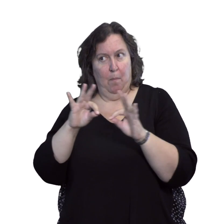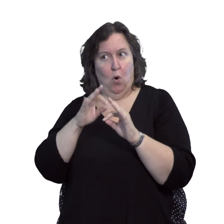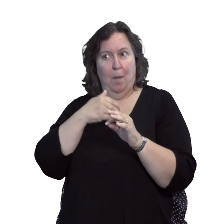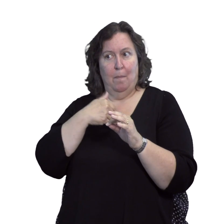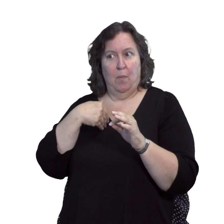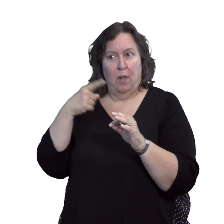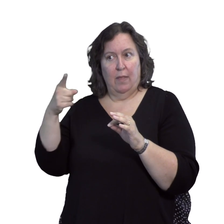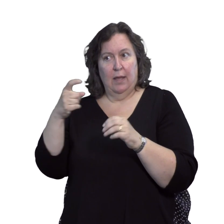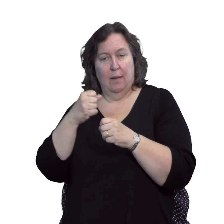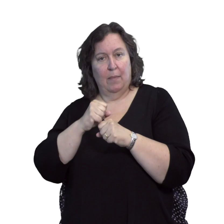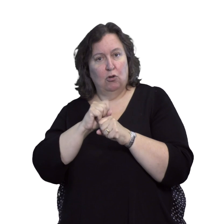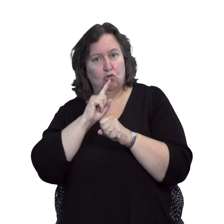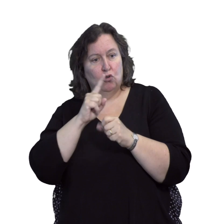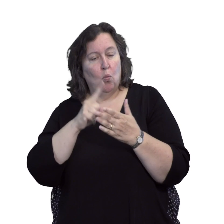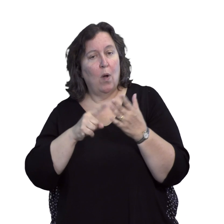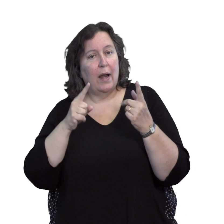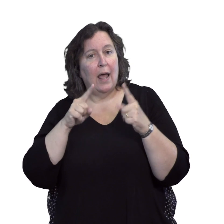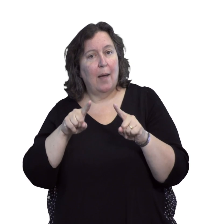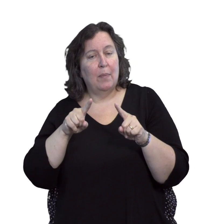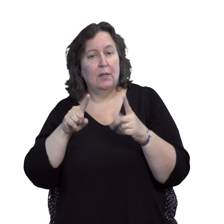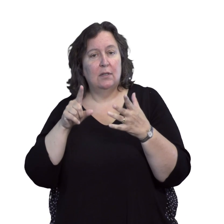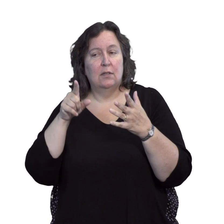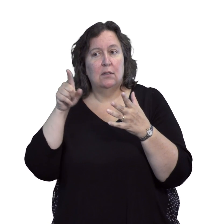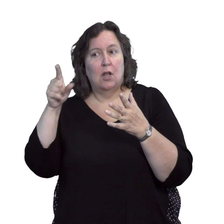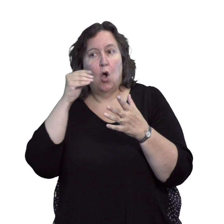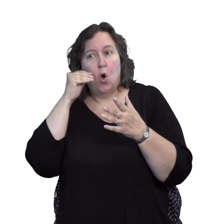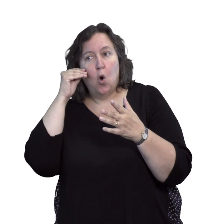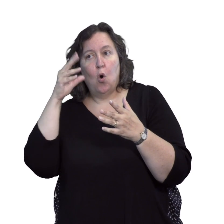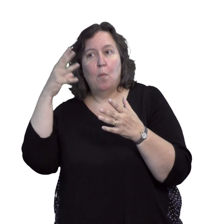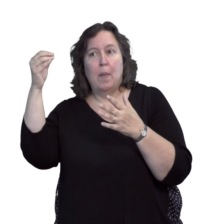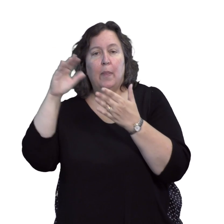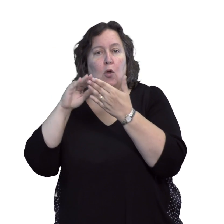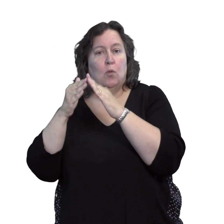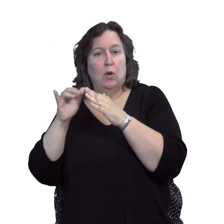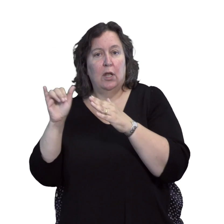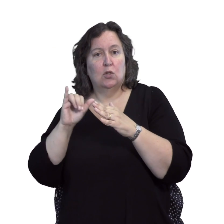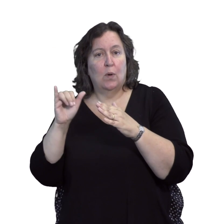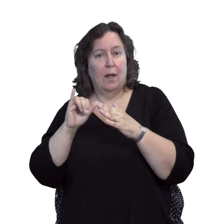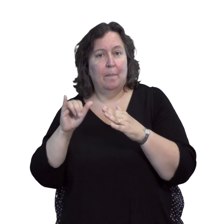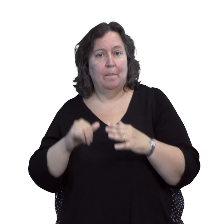when communicating at home and in the community as well.